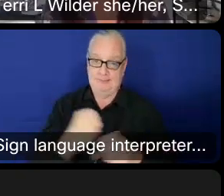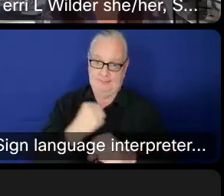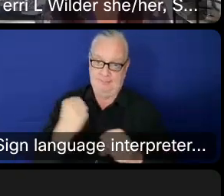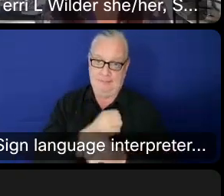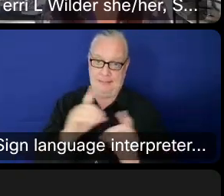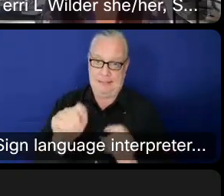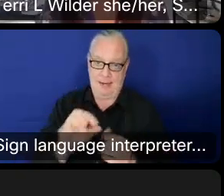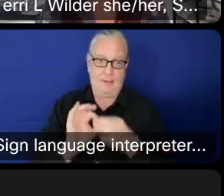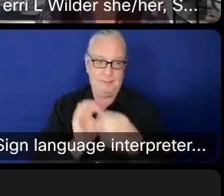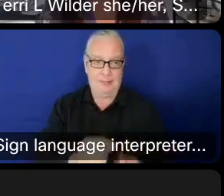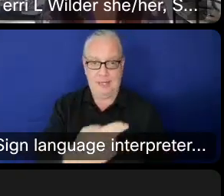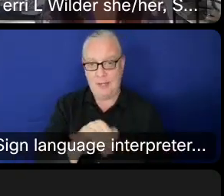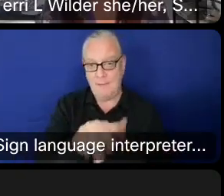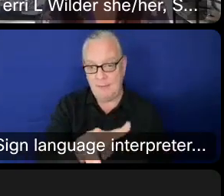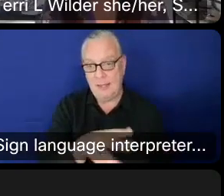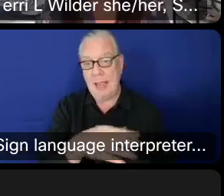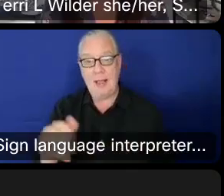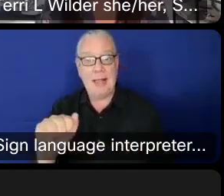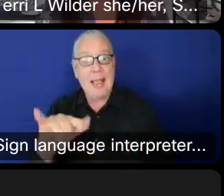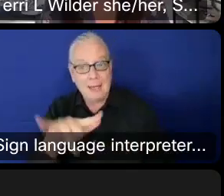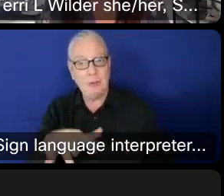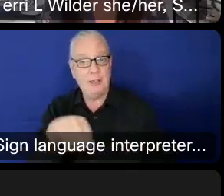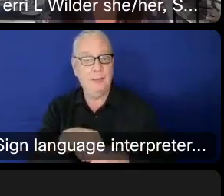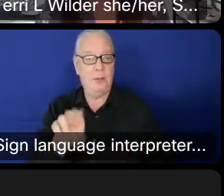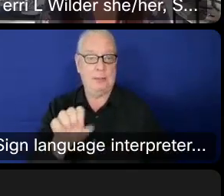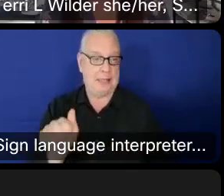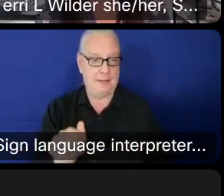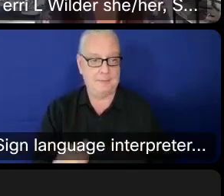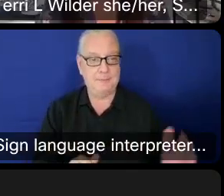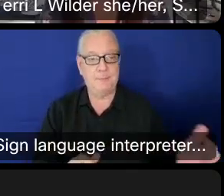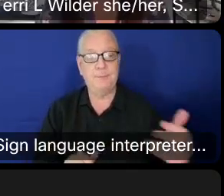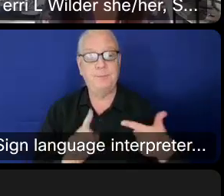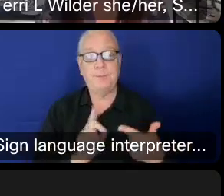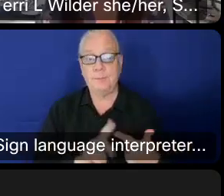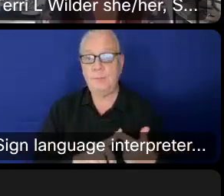HIV and aging in the United States. We'll define common